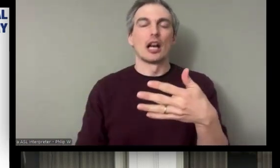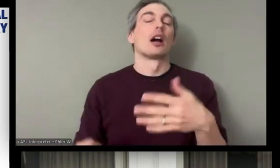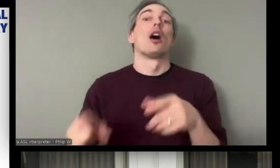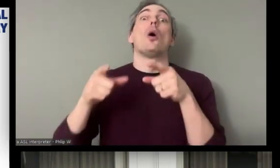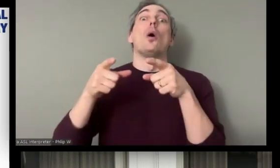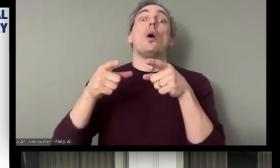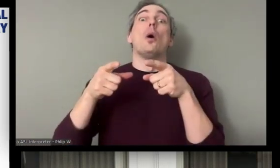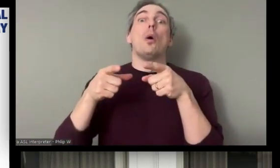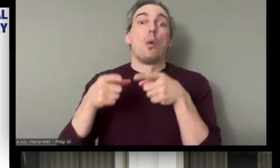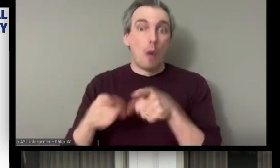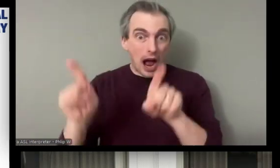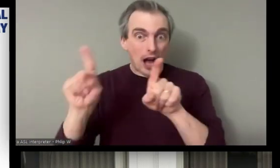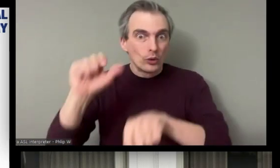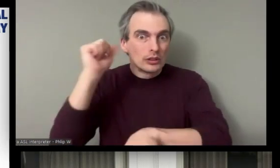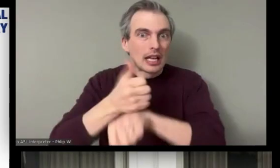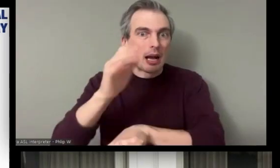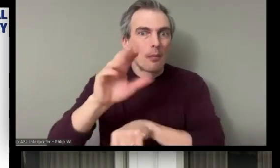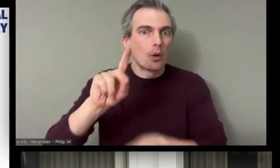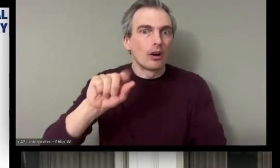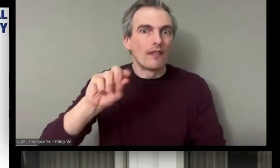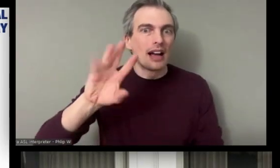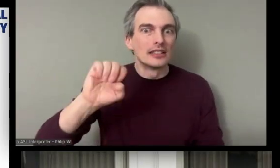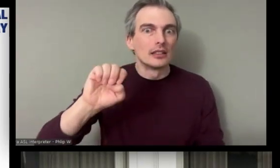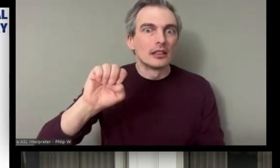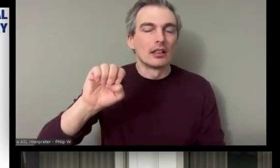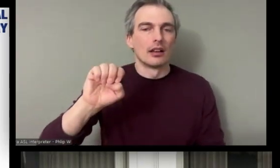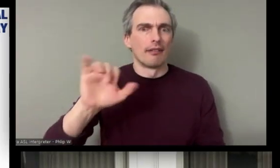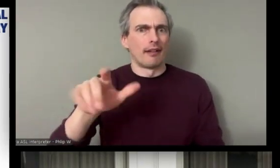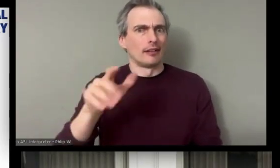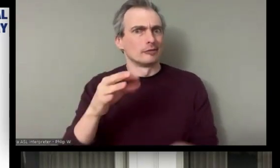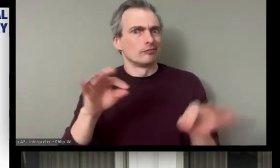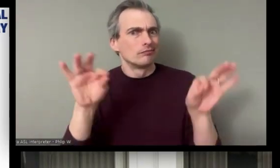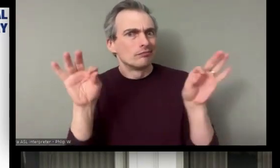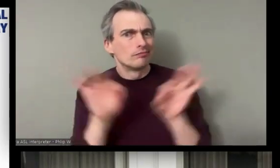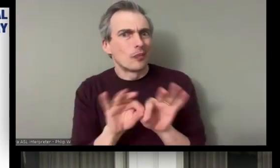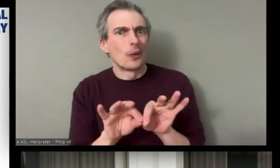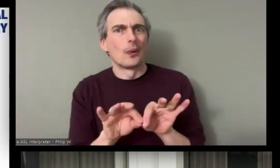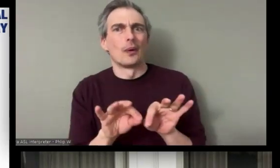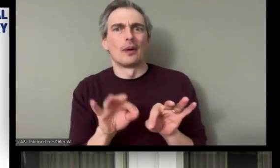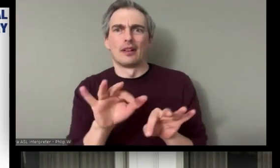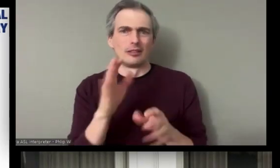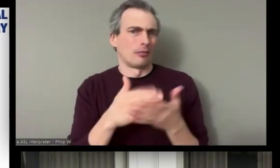It's such an important scenario, and many companies that build products don't even think about this.